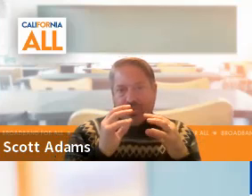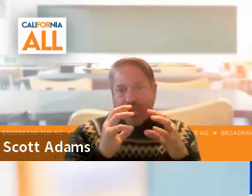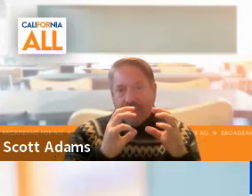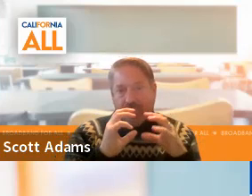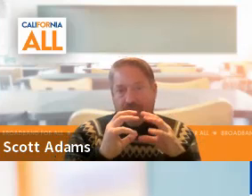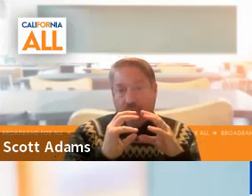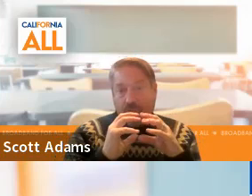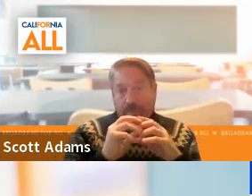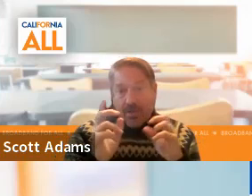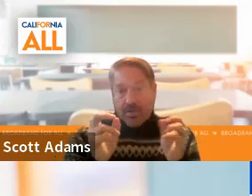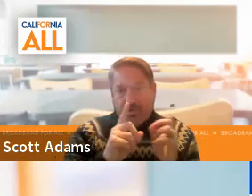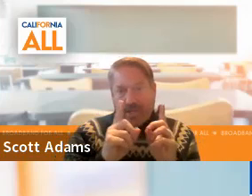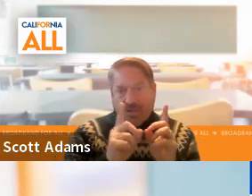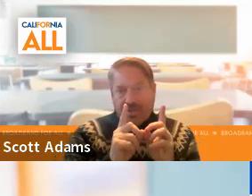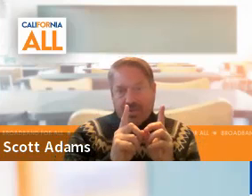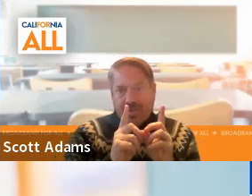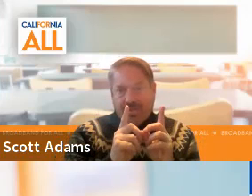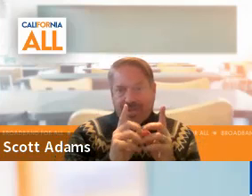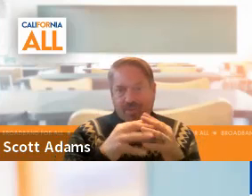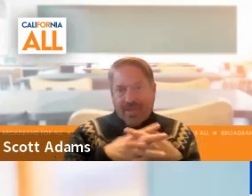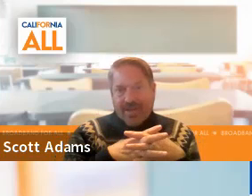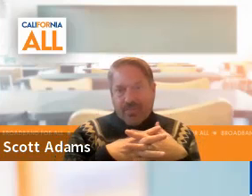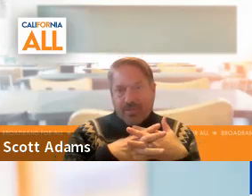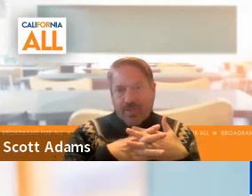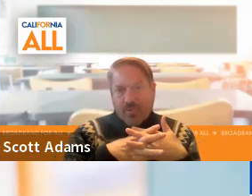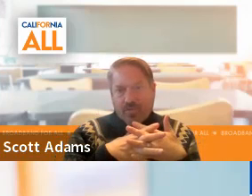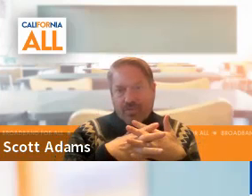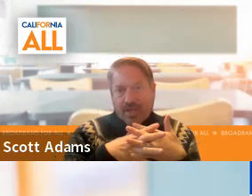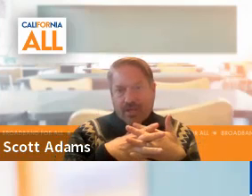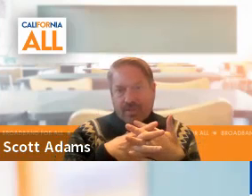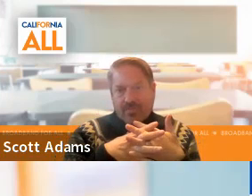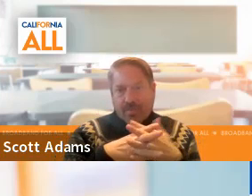that's why it's first. But understanding the data relatedness between workforce and economic